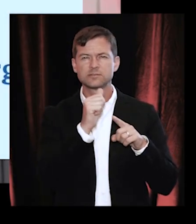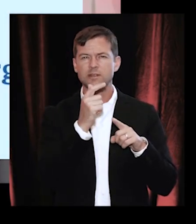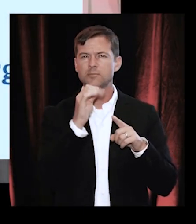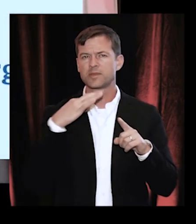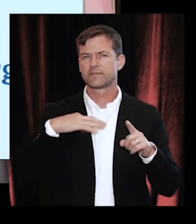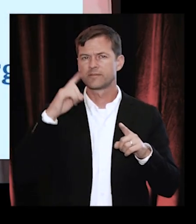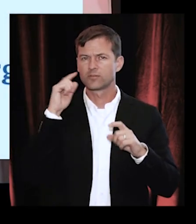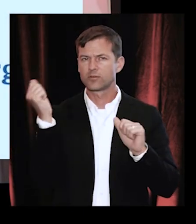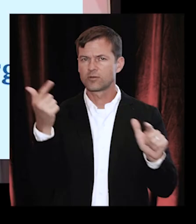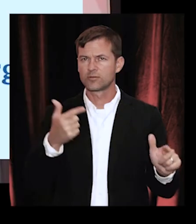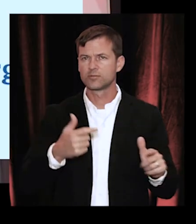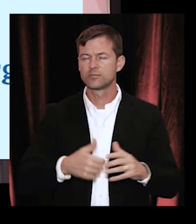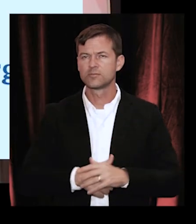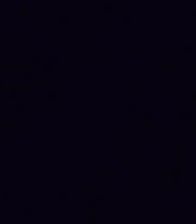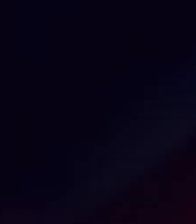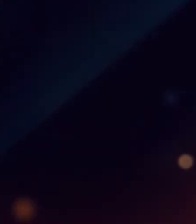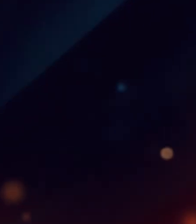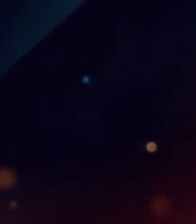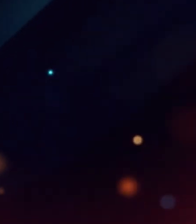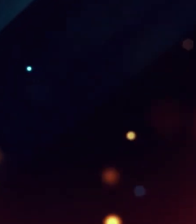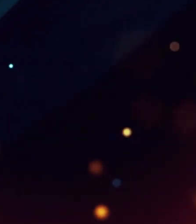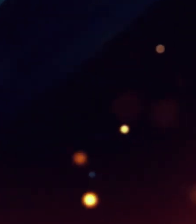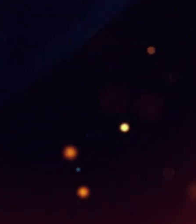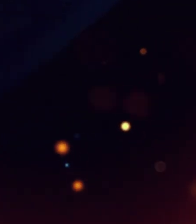Campaign dot org.